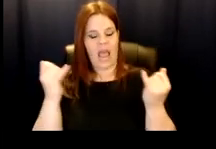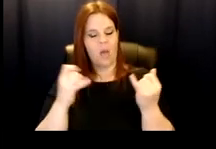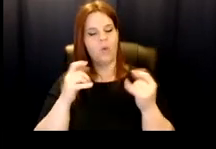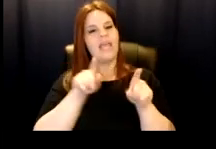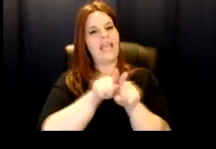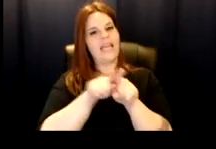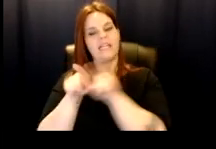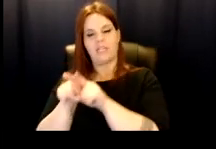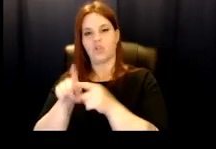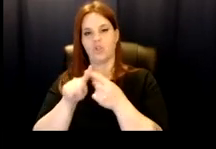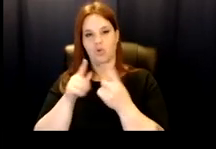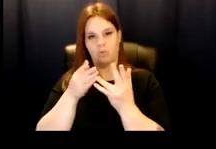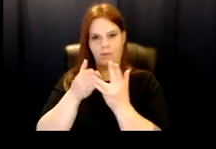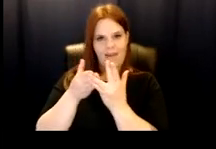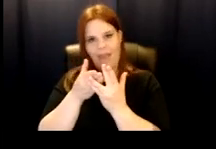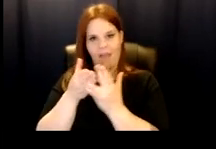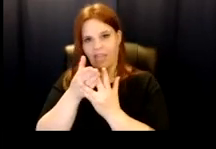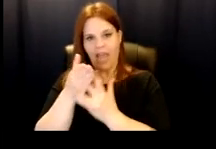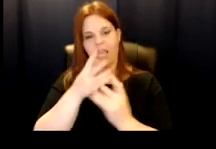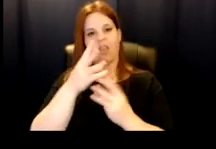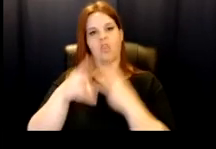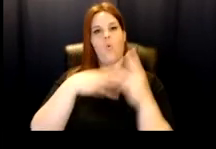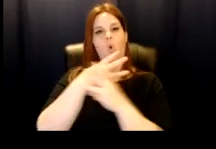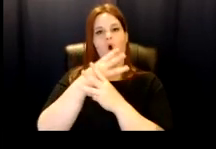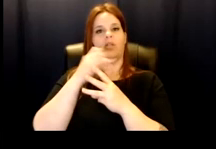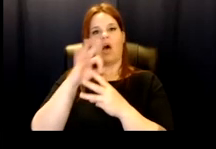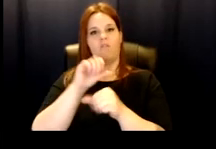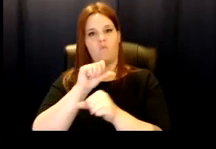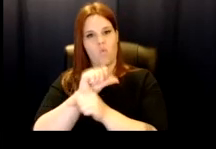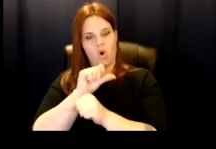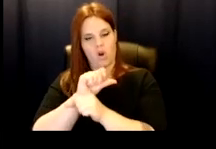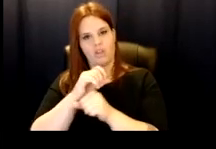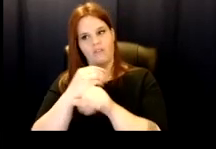the work in a new way potentially via telework and all of virtual engagement there are also